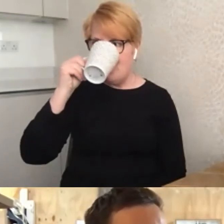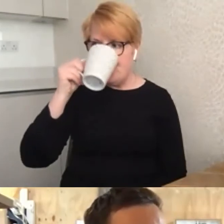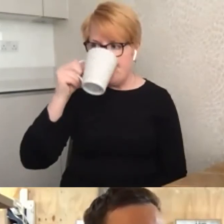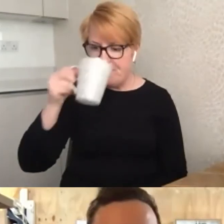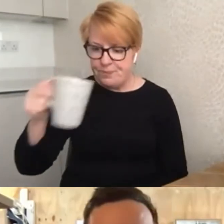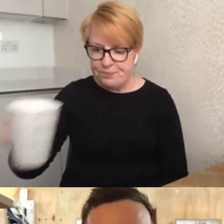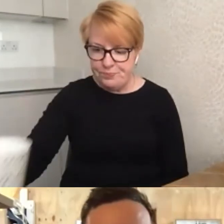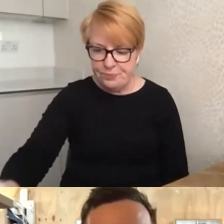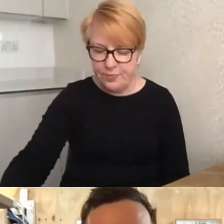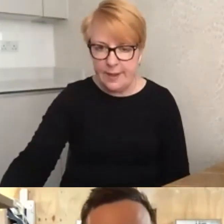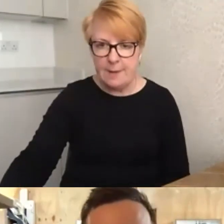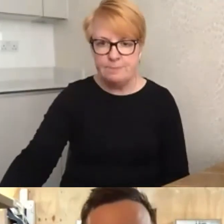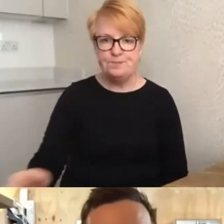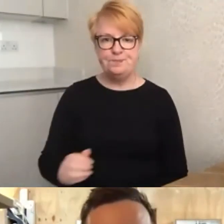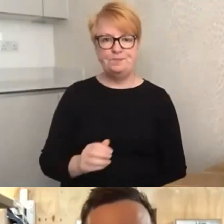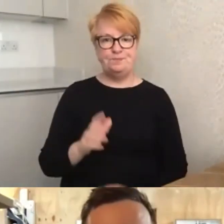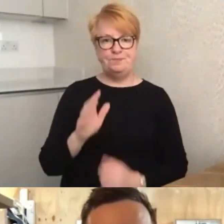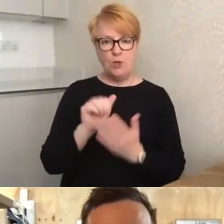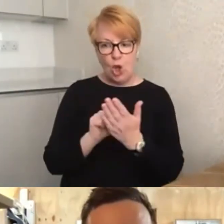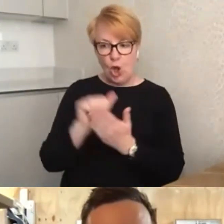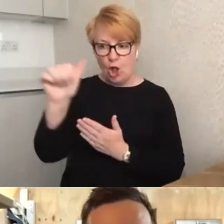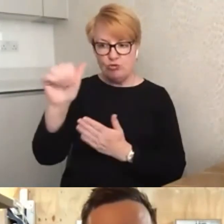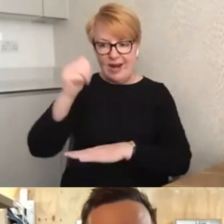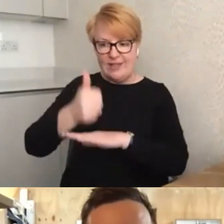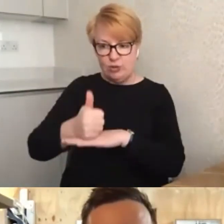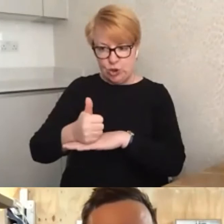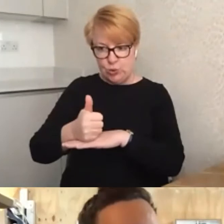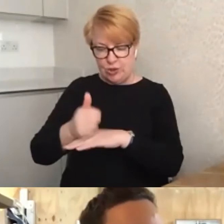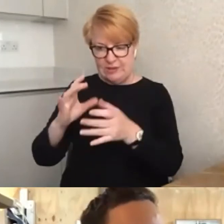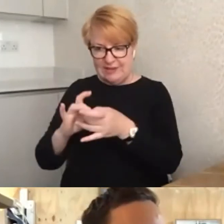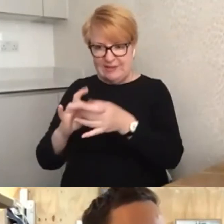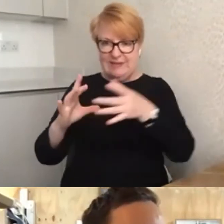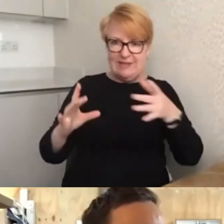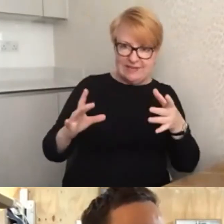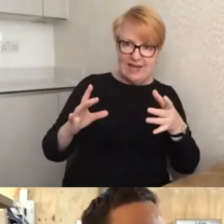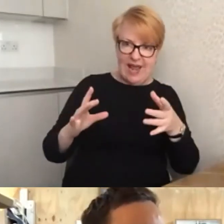things get done in cultural institutions, and the content of a programme.